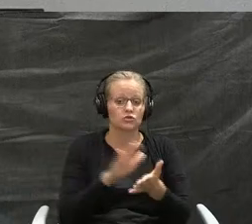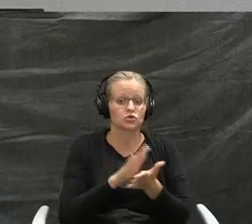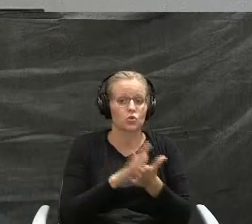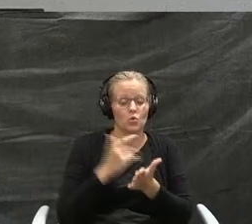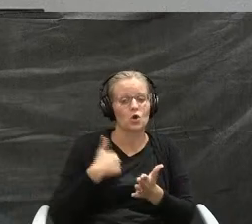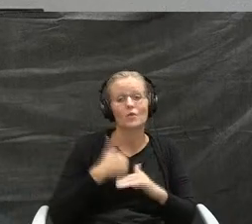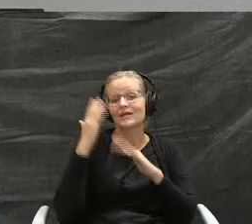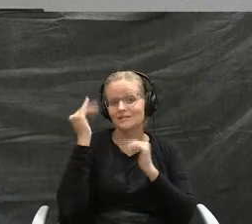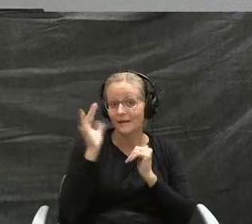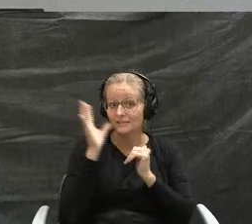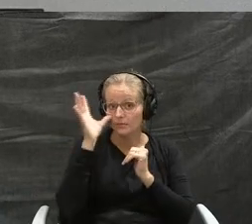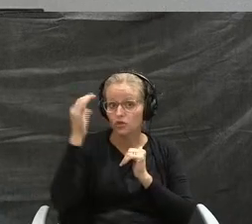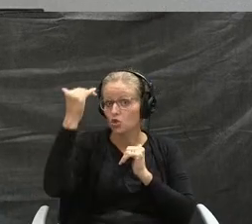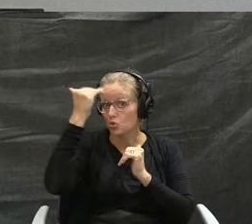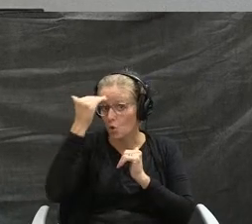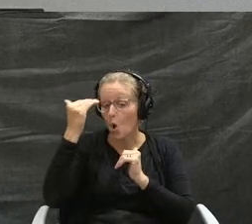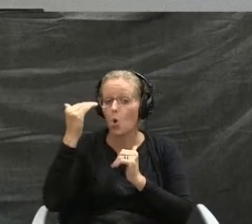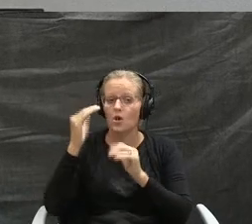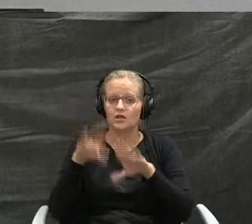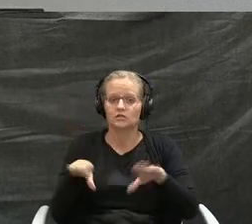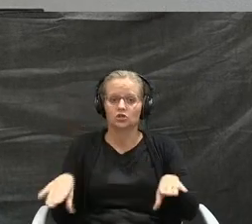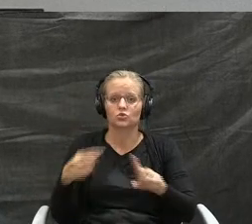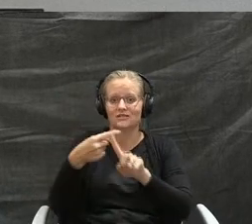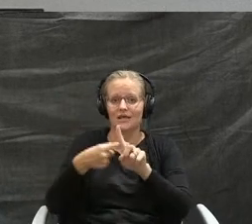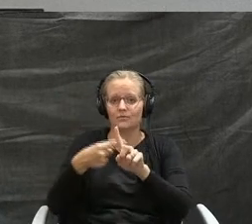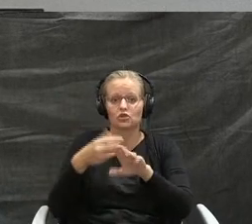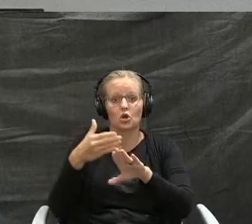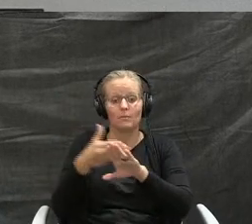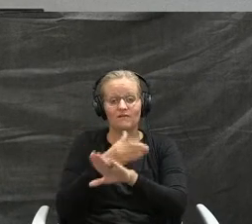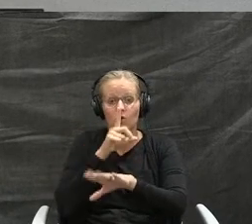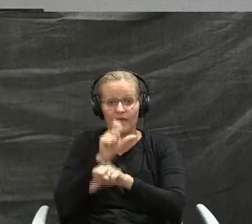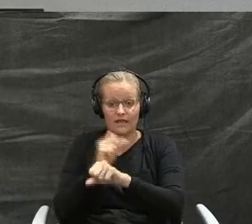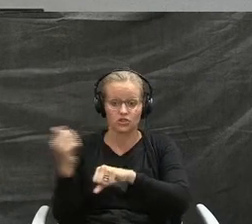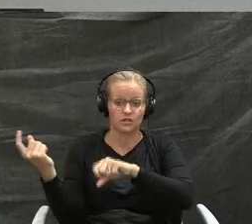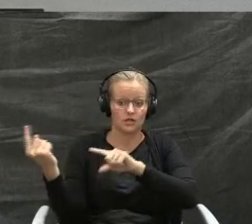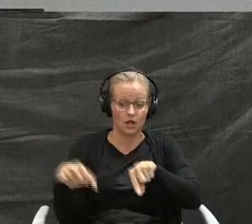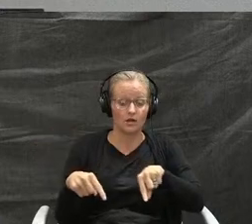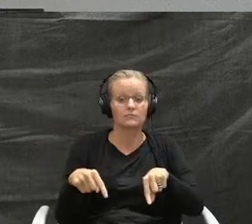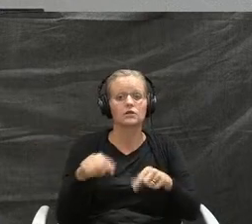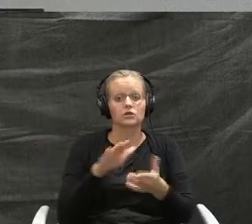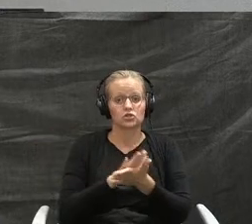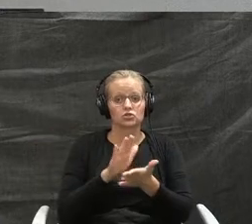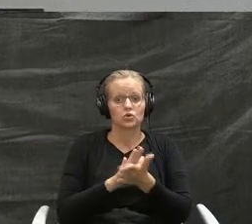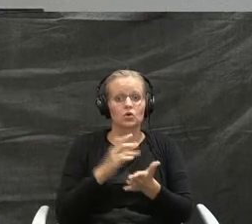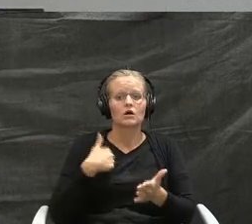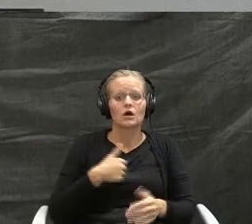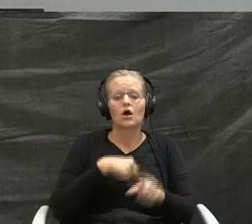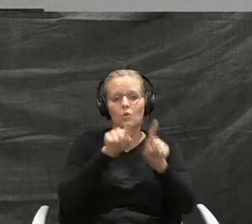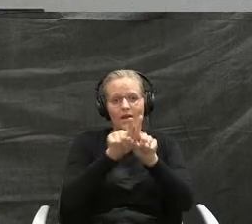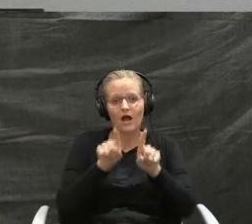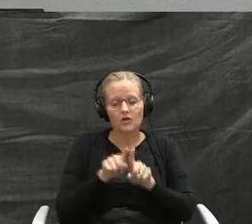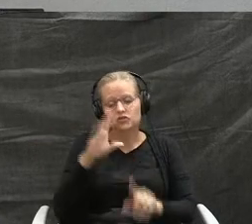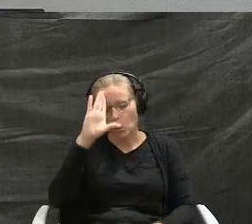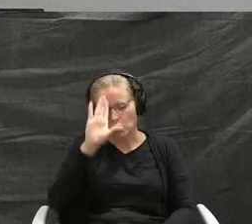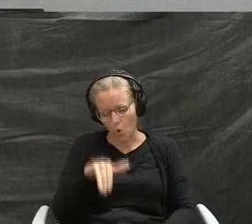there. And we also realize that there are medical professionals that argued that temperatures are no longer a key symptom.